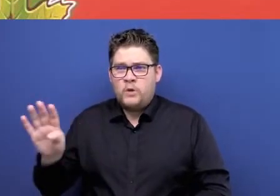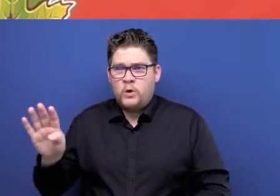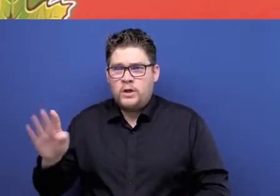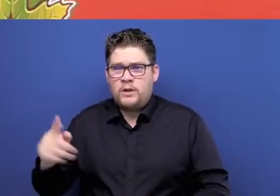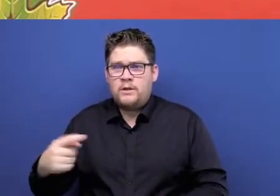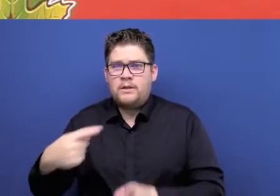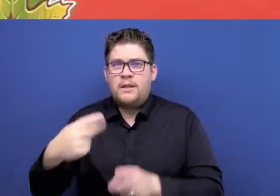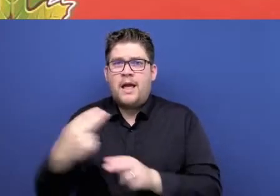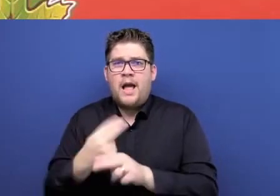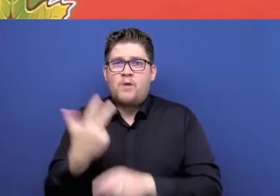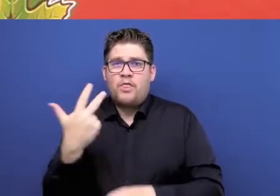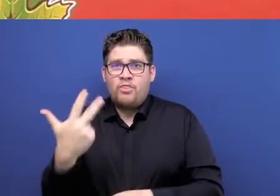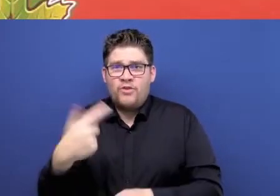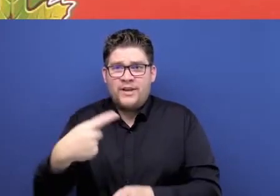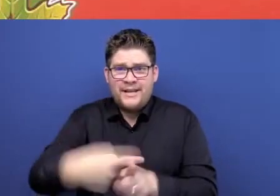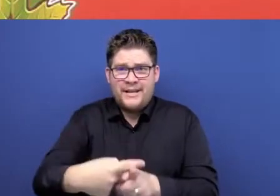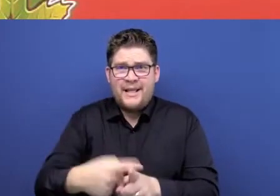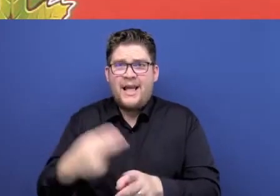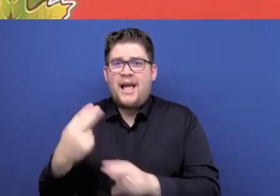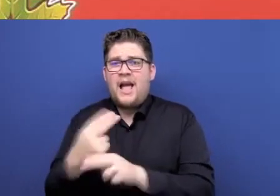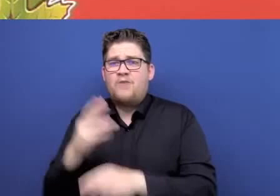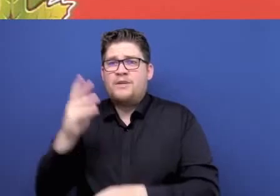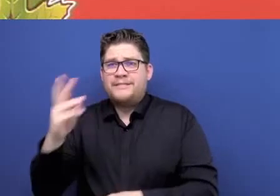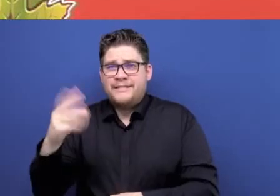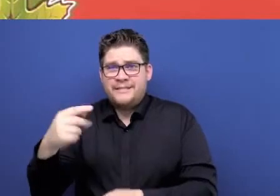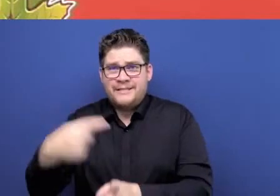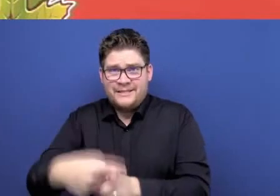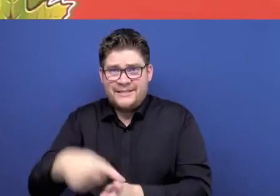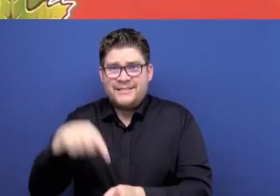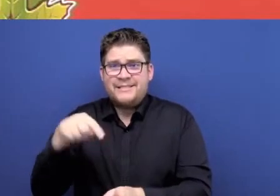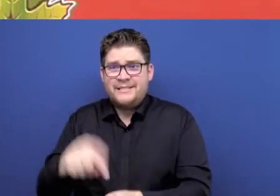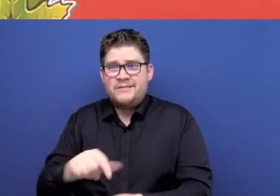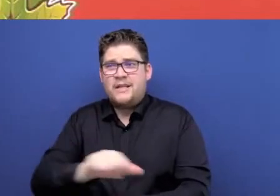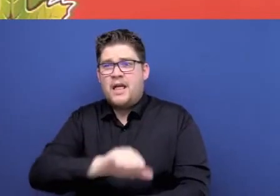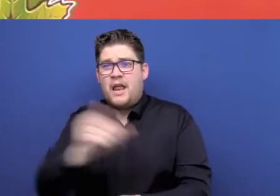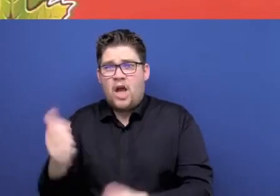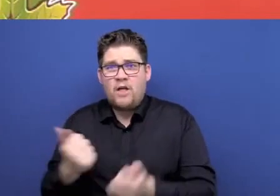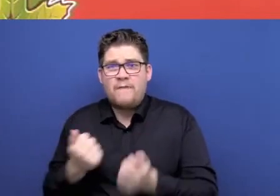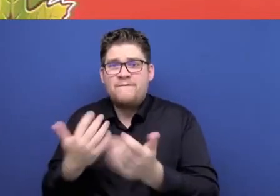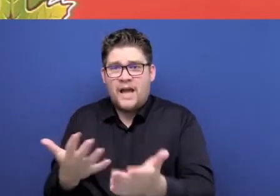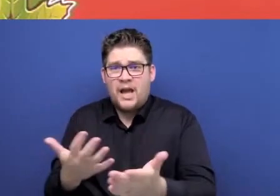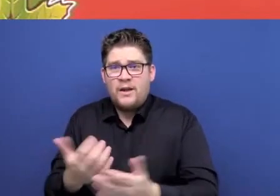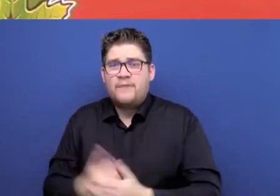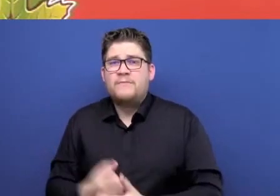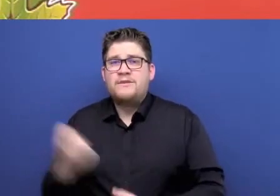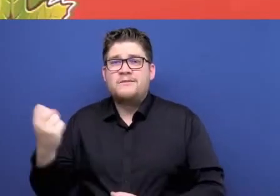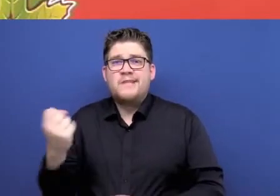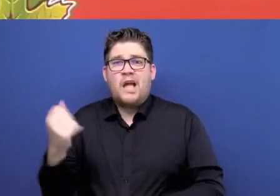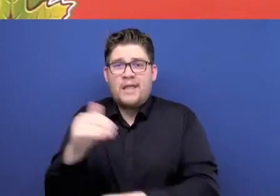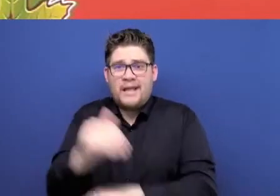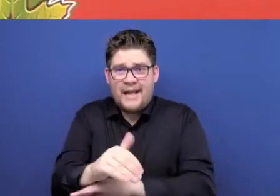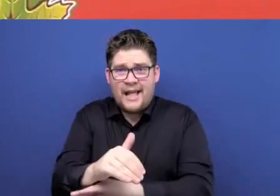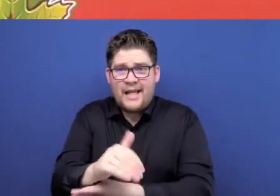blazes again following that plays on Saturday evening,